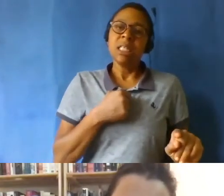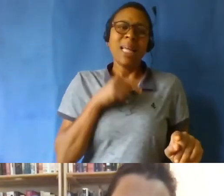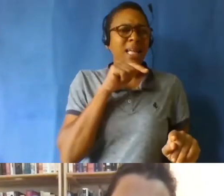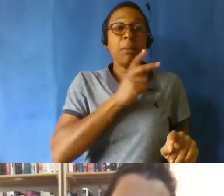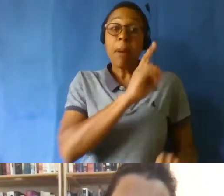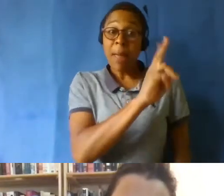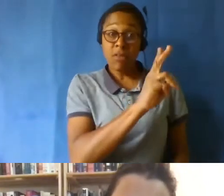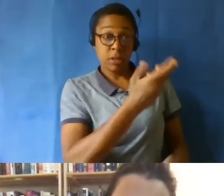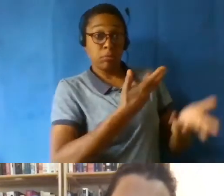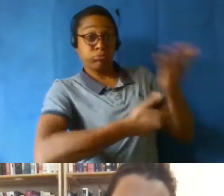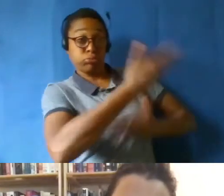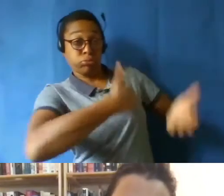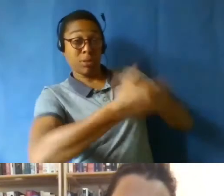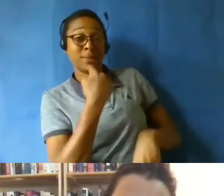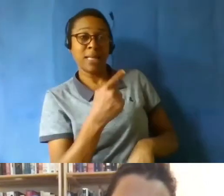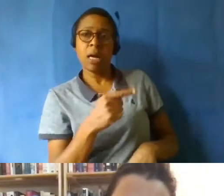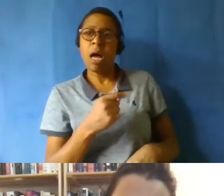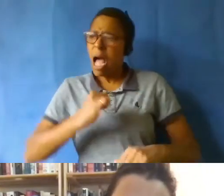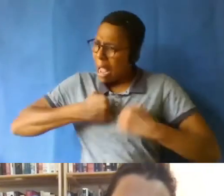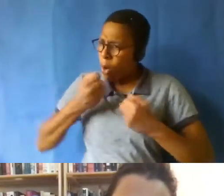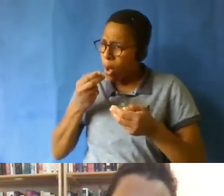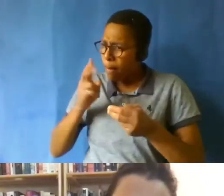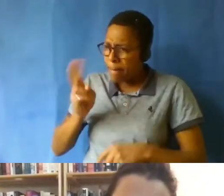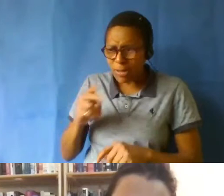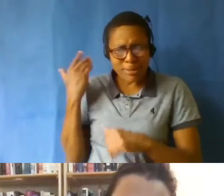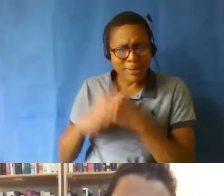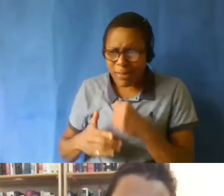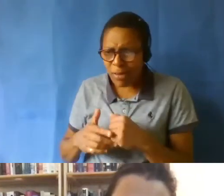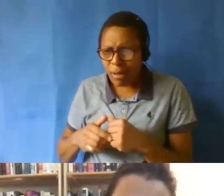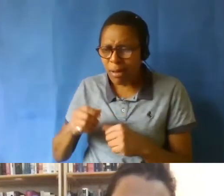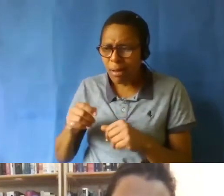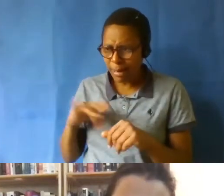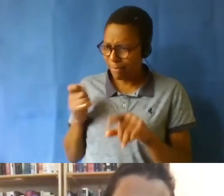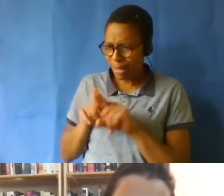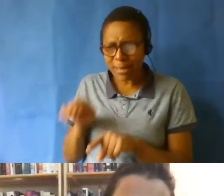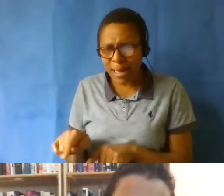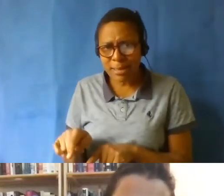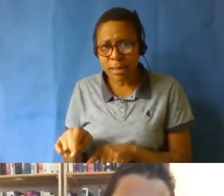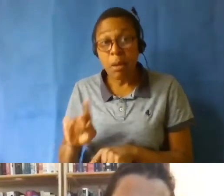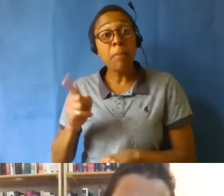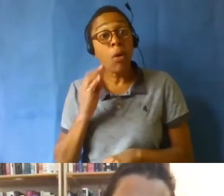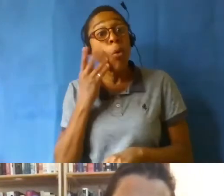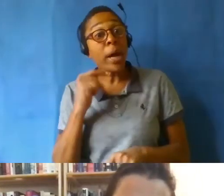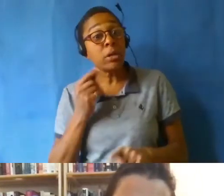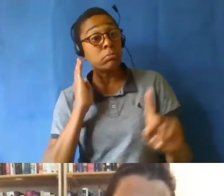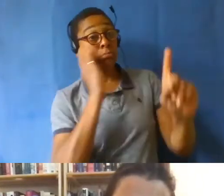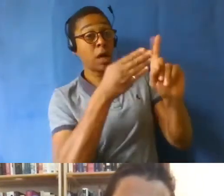a white privilege in order to be able to talk about these things but that's actually not the case when you go back that generation before when my grandma